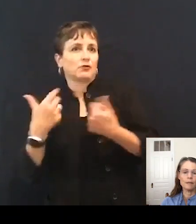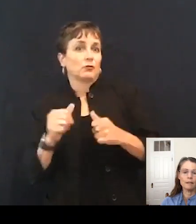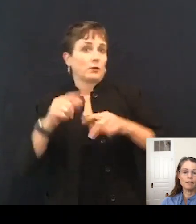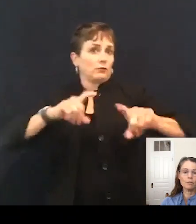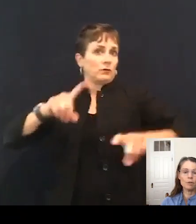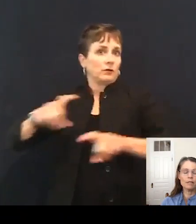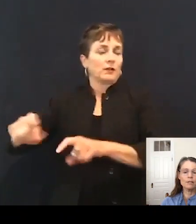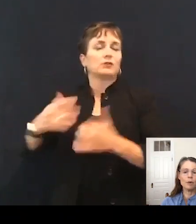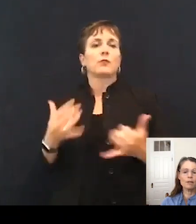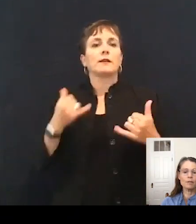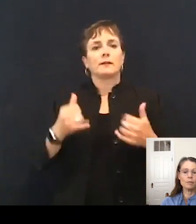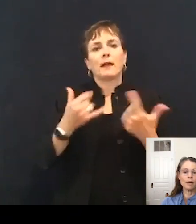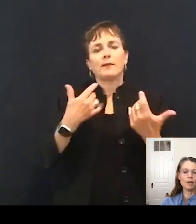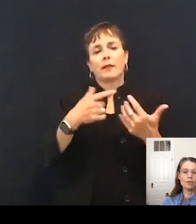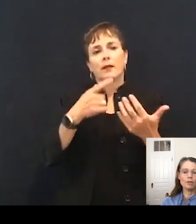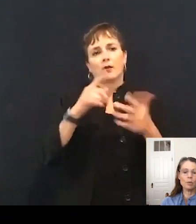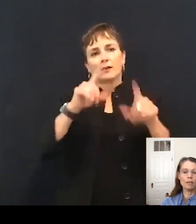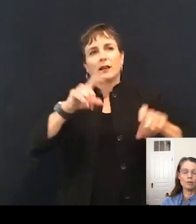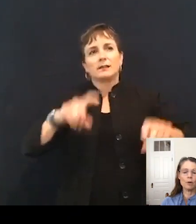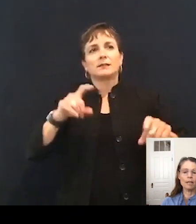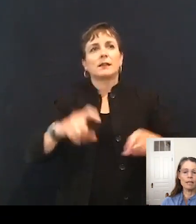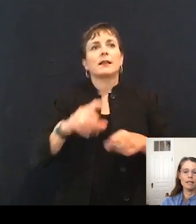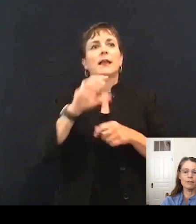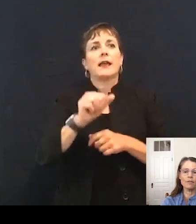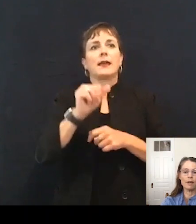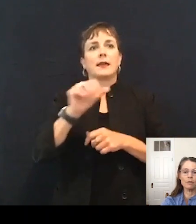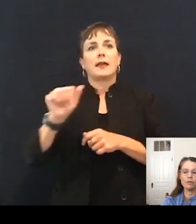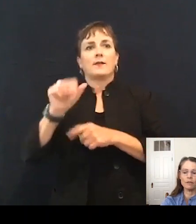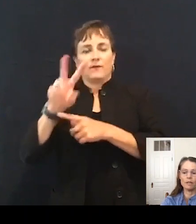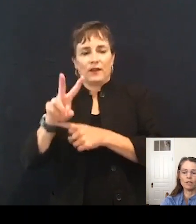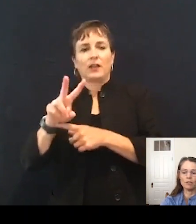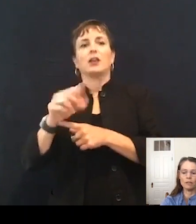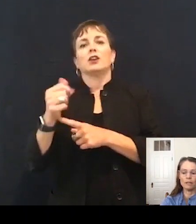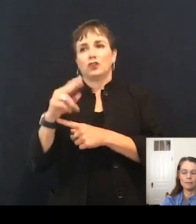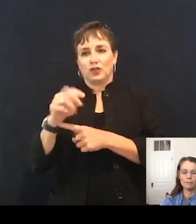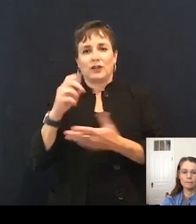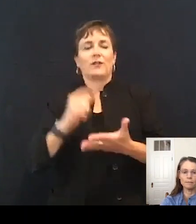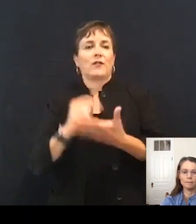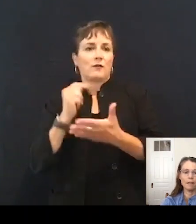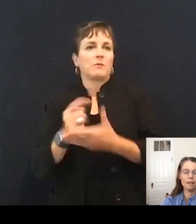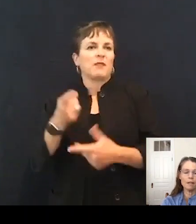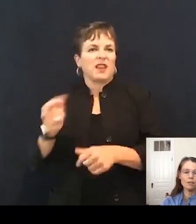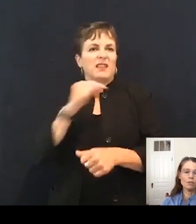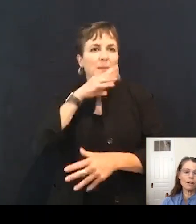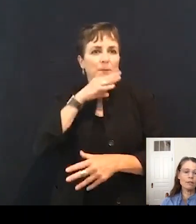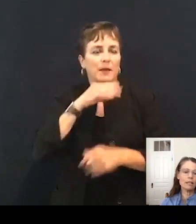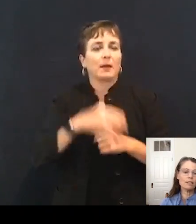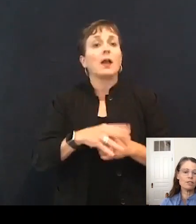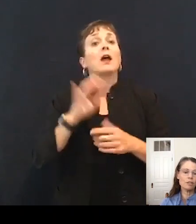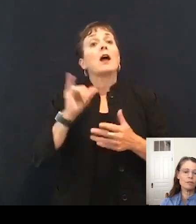This work is sponsored by Usher 2020 and FAUN Foundations. So now I'd like to shift gears and